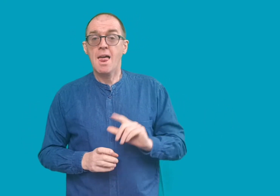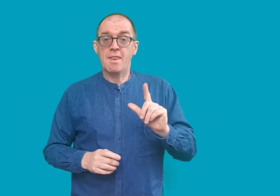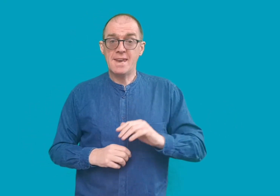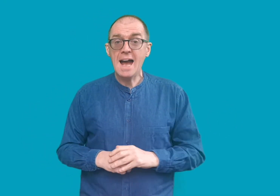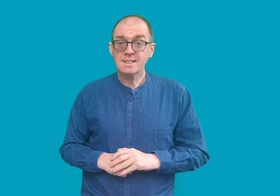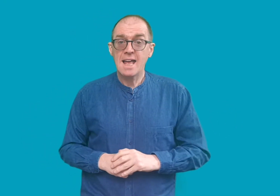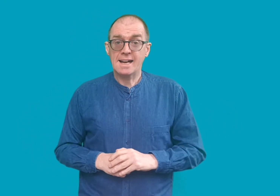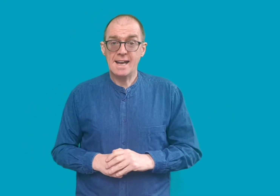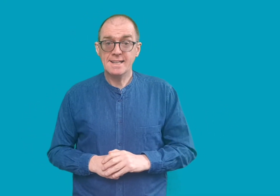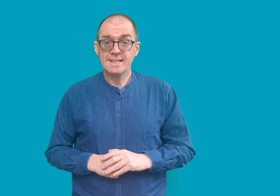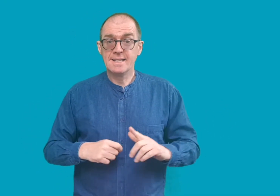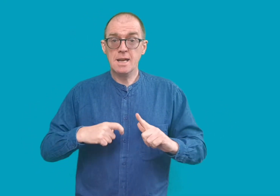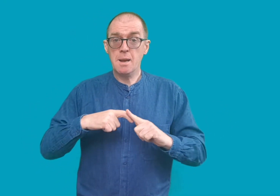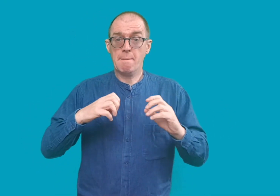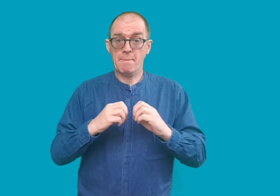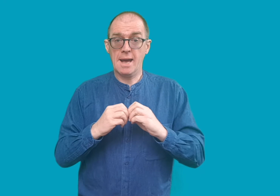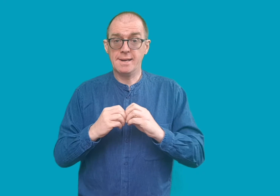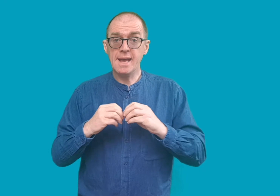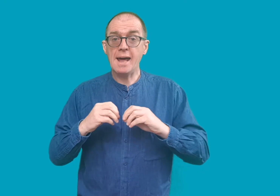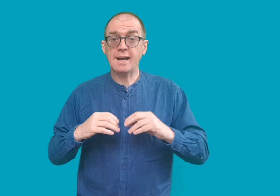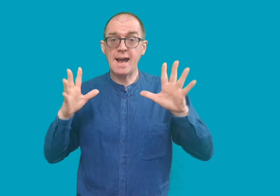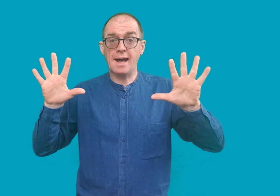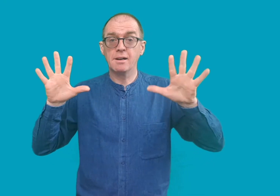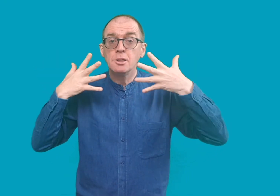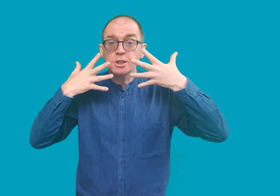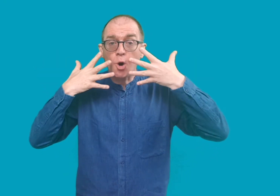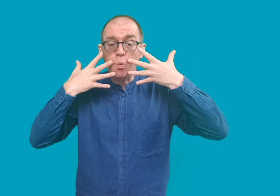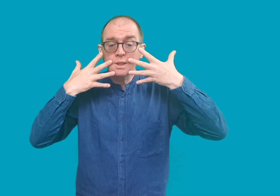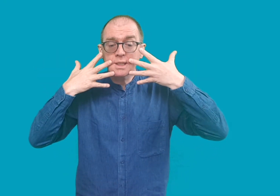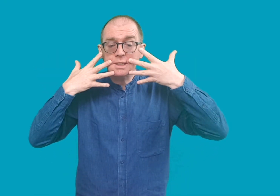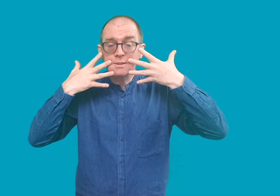Next, Katie Bairdie had a cat. Its got whiskers.